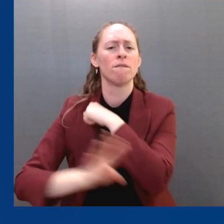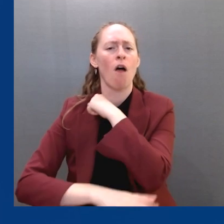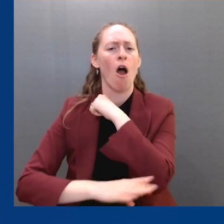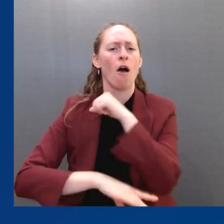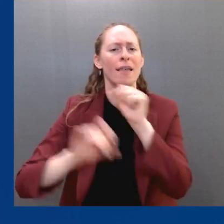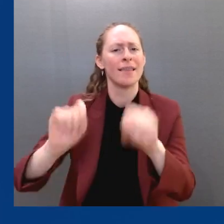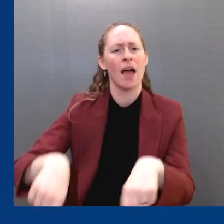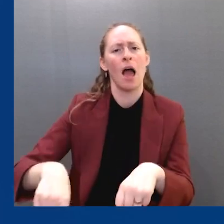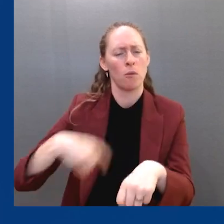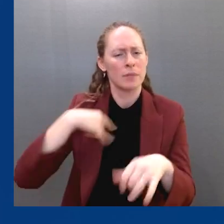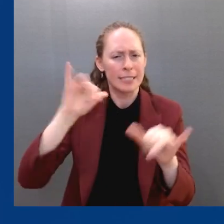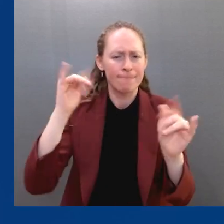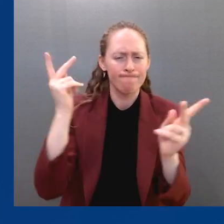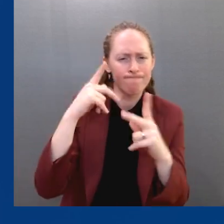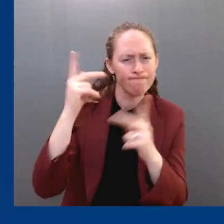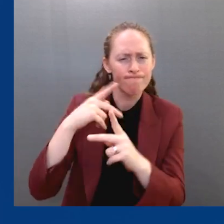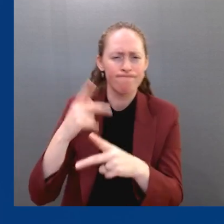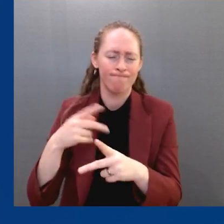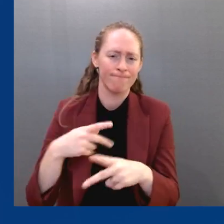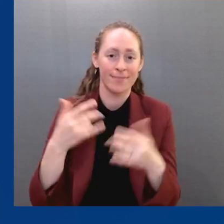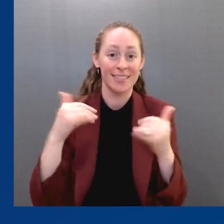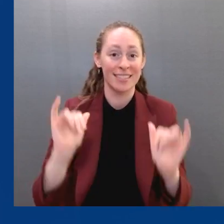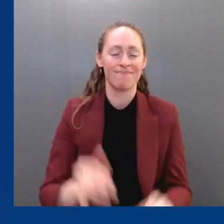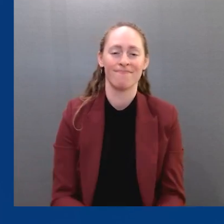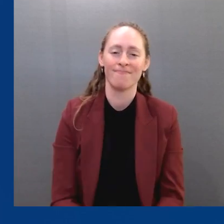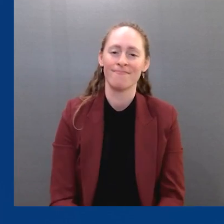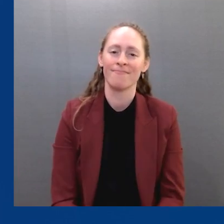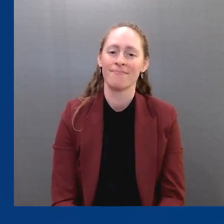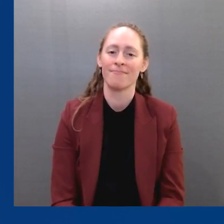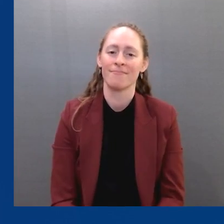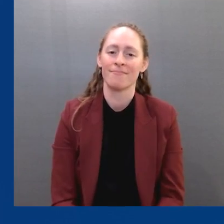Moderator: Yes. Thank you. Last question. Let's go to Joyce Friedan Medpage today.